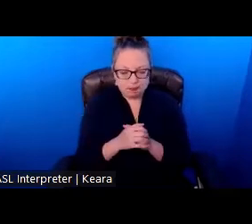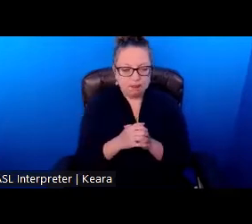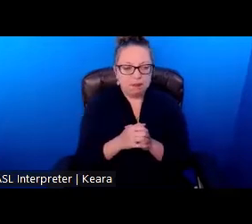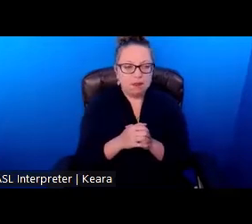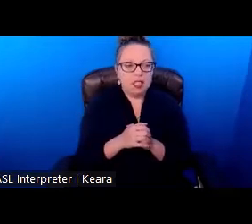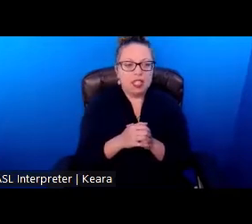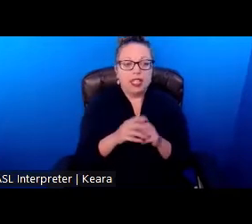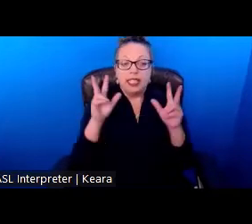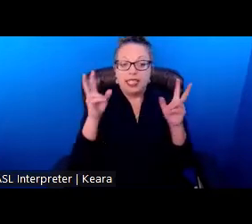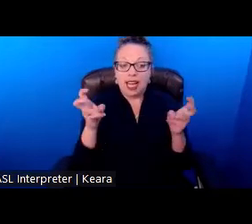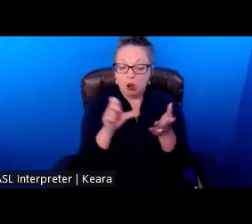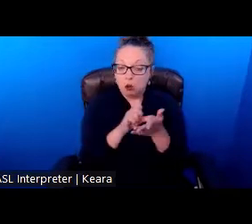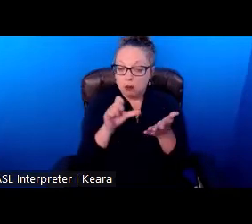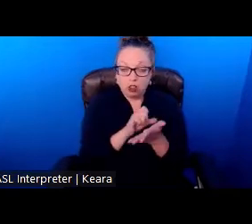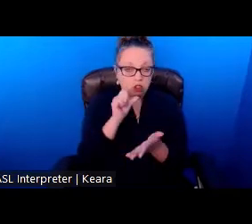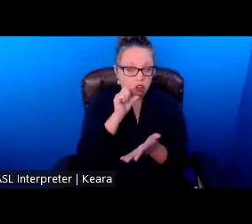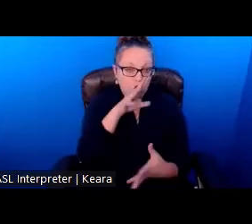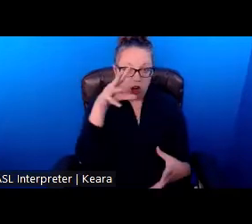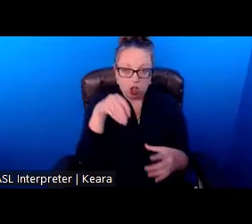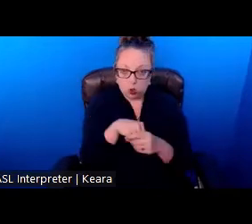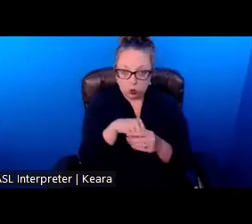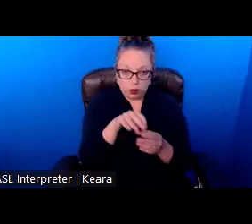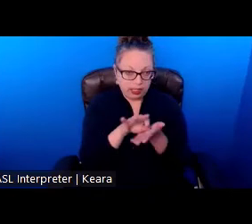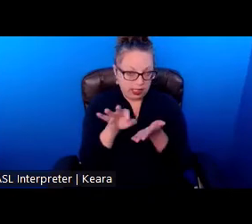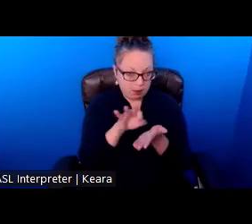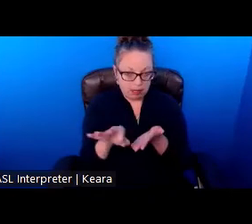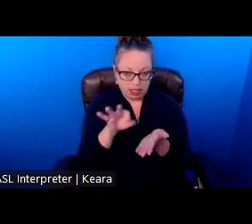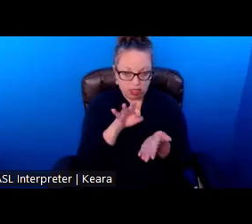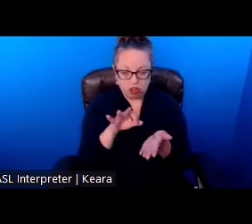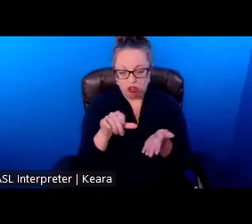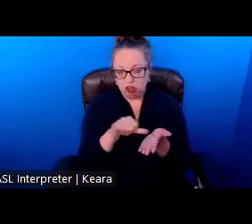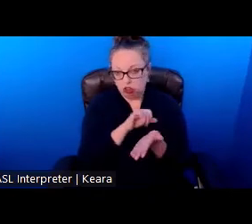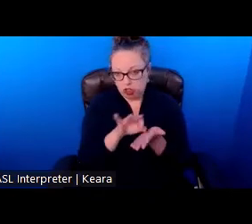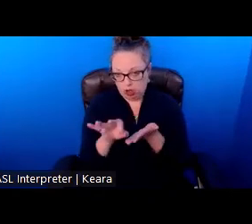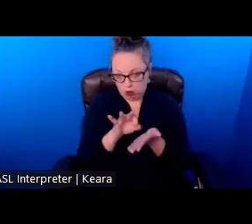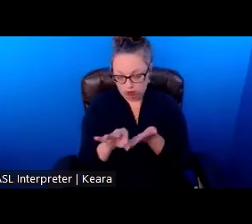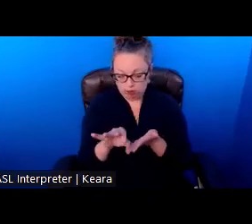not be factored into the page count. Pages must be numbered, preferably in the